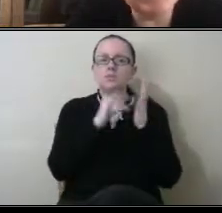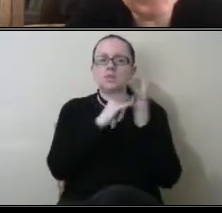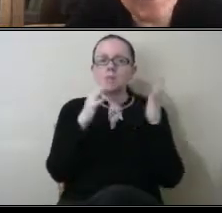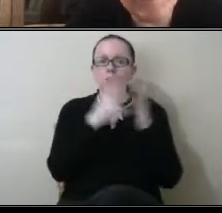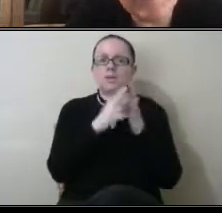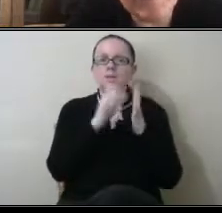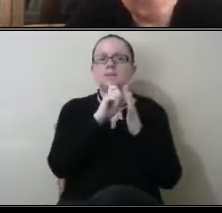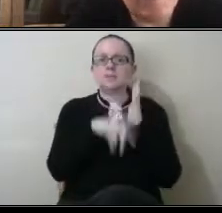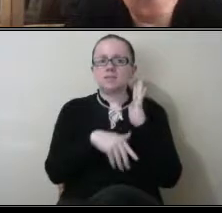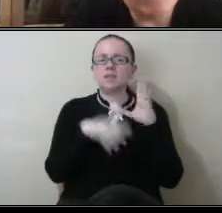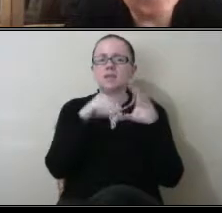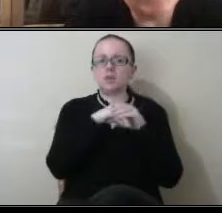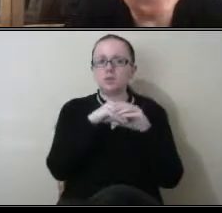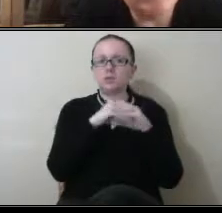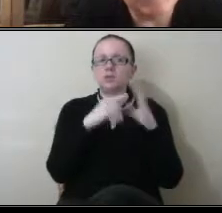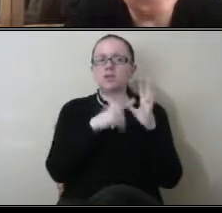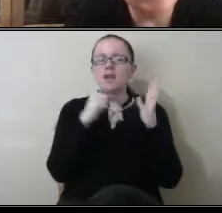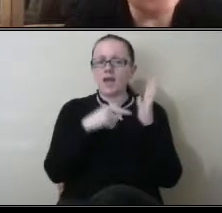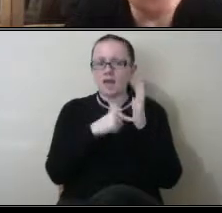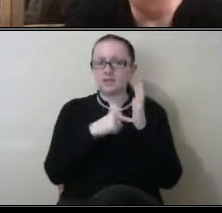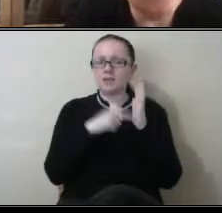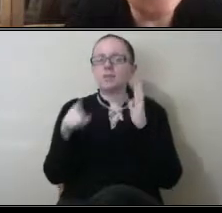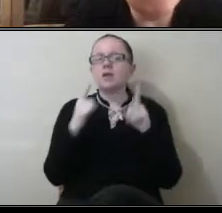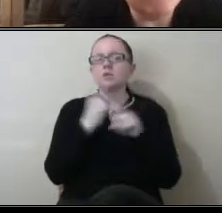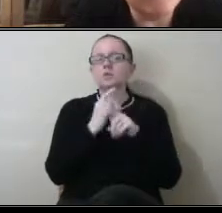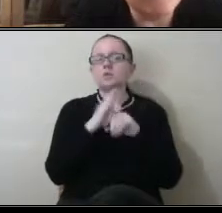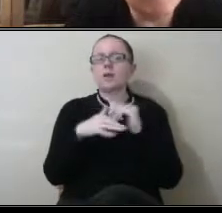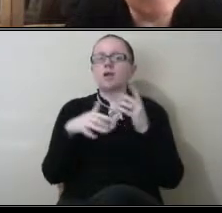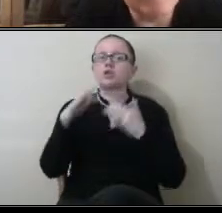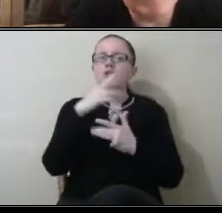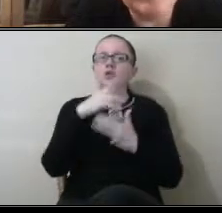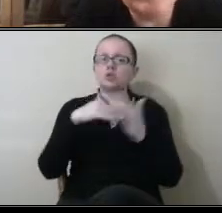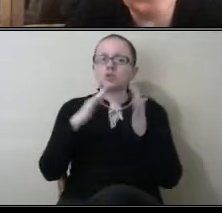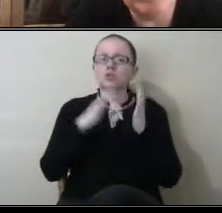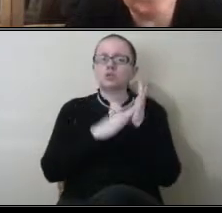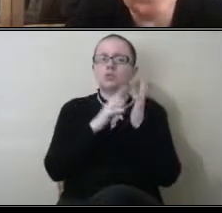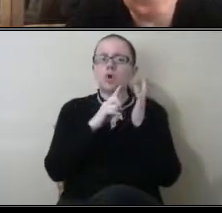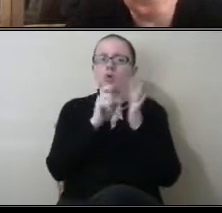inclusion act which talks about the social model of disability and disability being